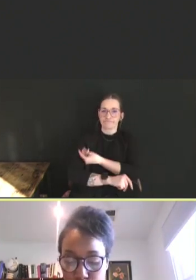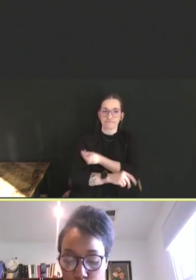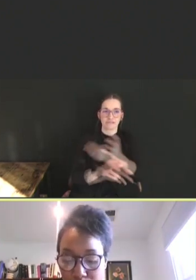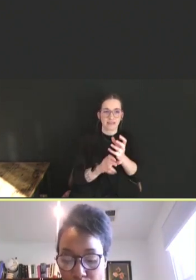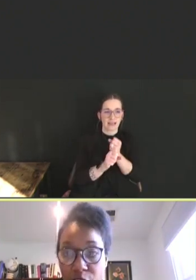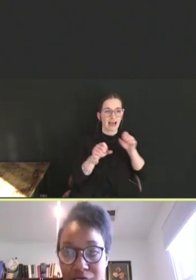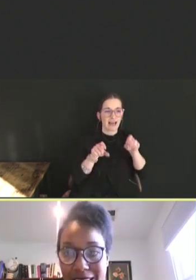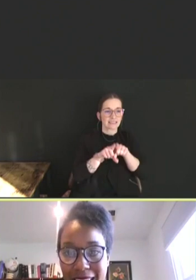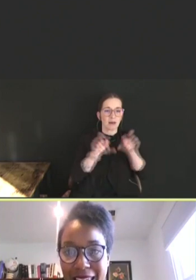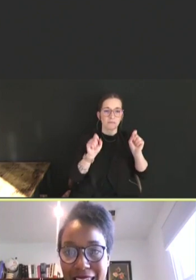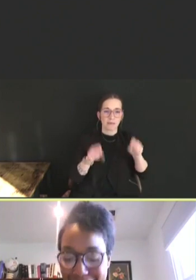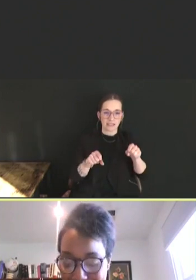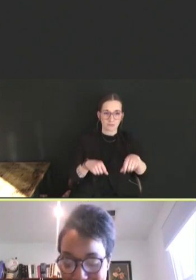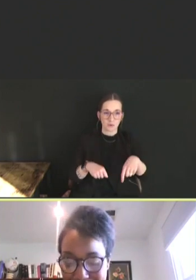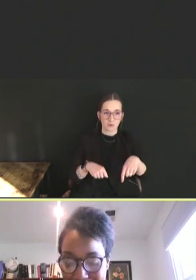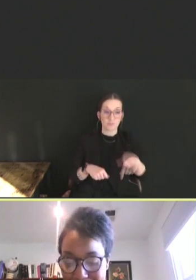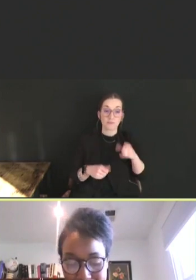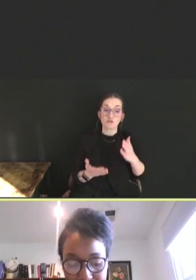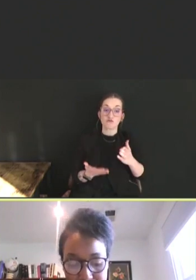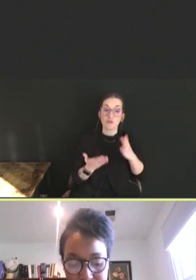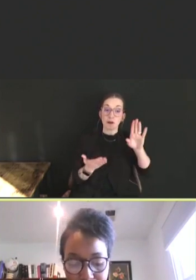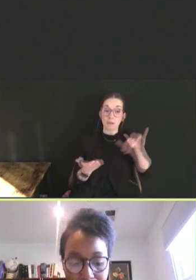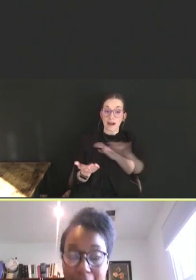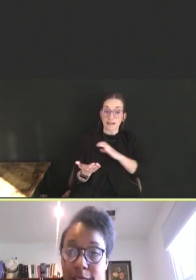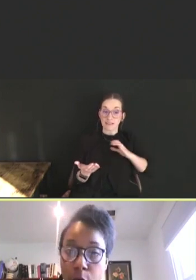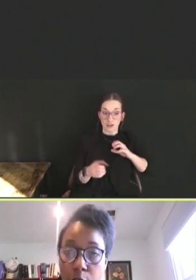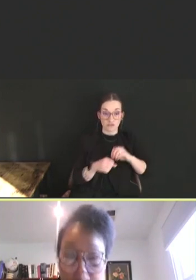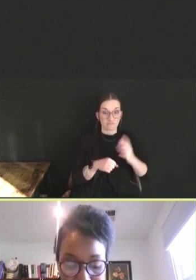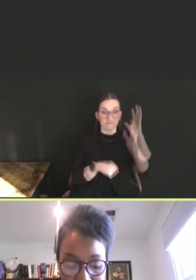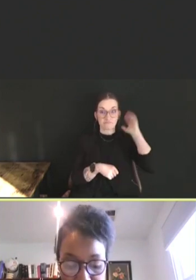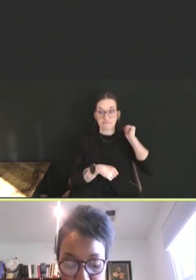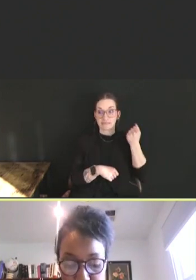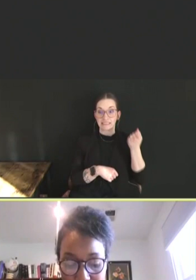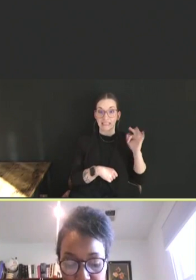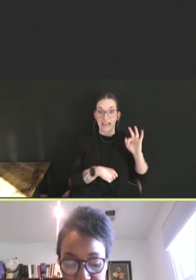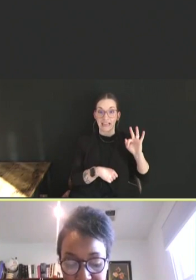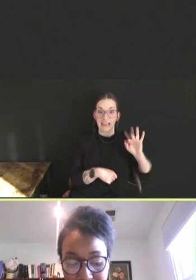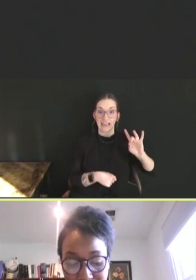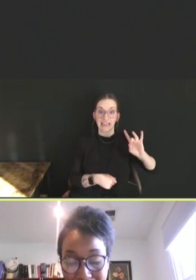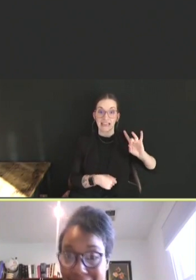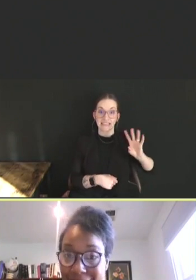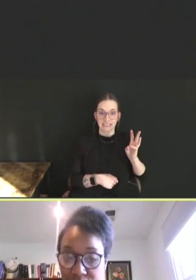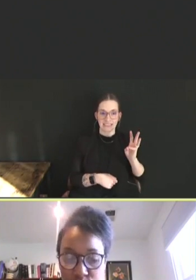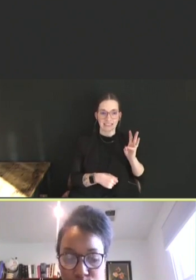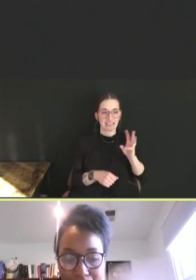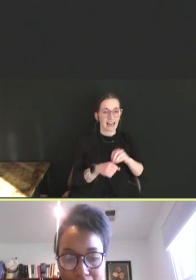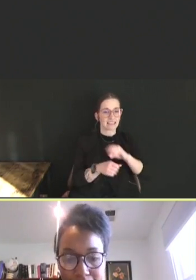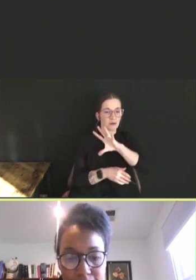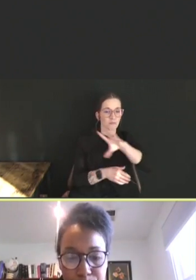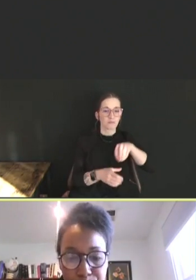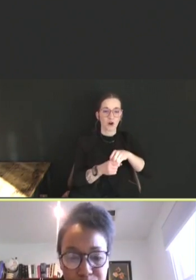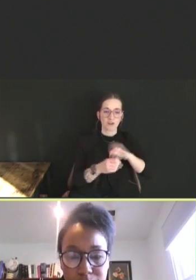Program Office in 1986 as part of the National Childhood Vaccine Injury Act.